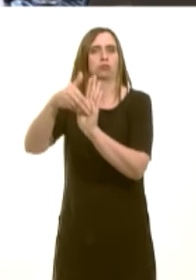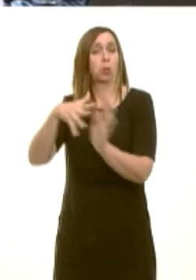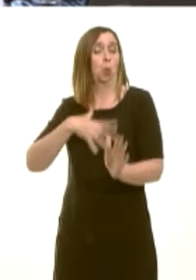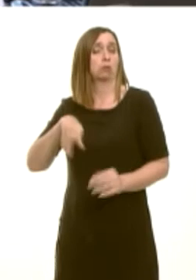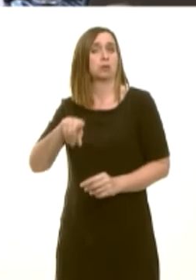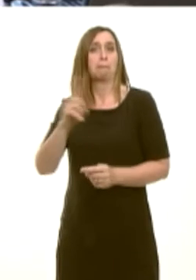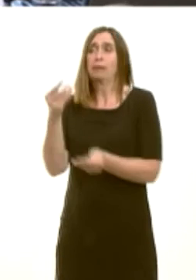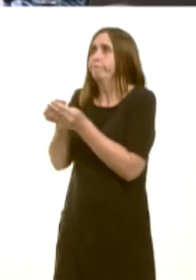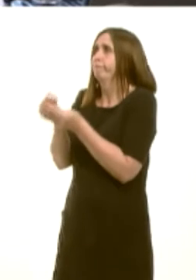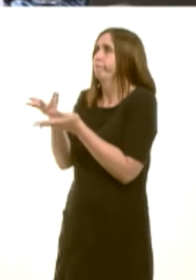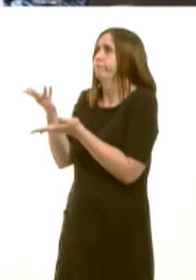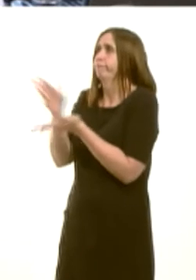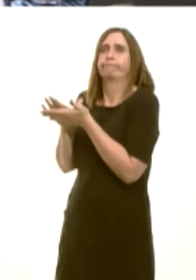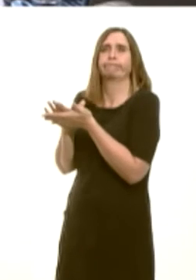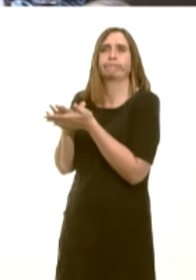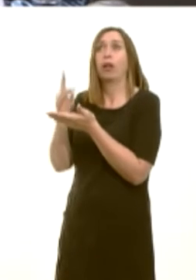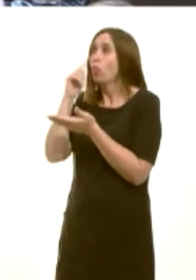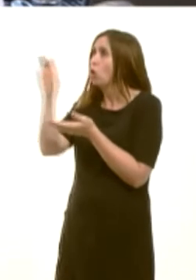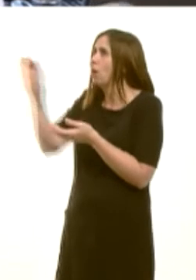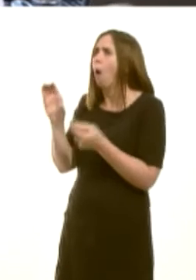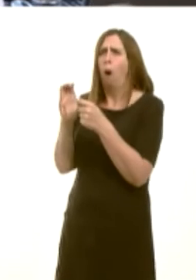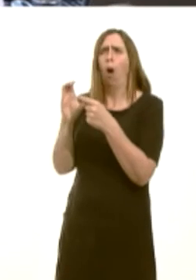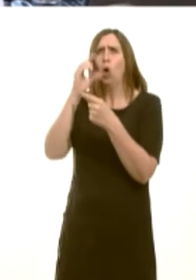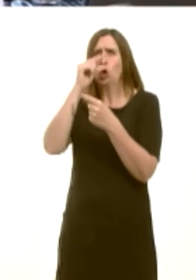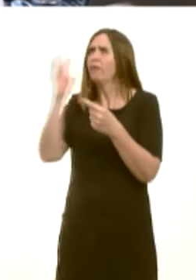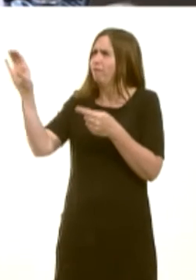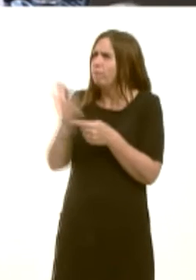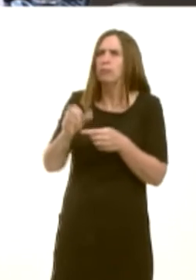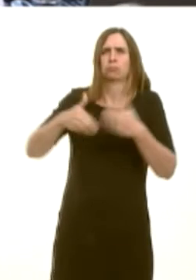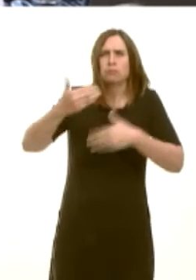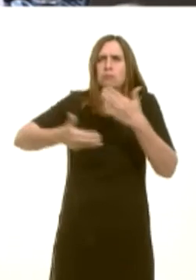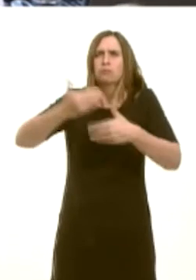It was a source of funding that was actually sustainable as well. Sadly, we saw the view